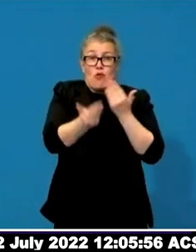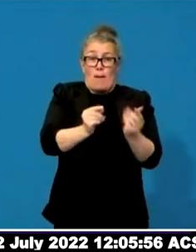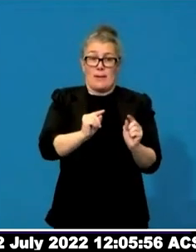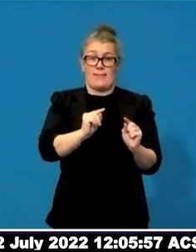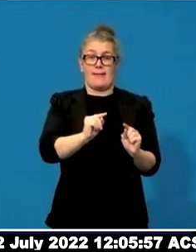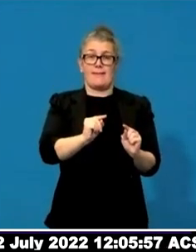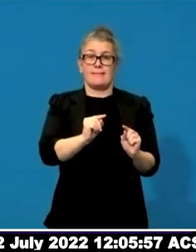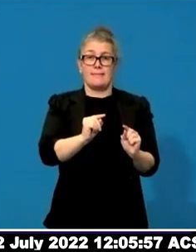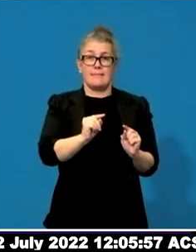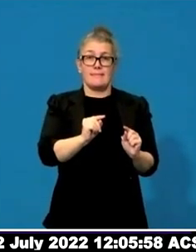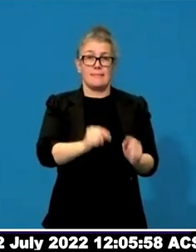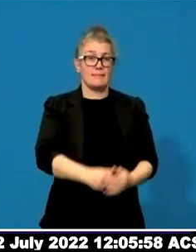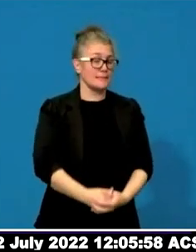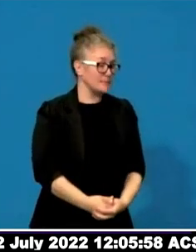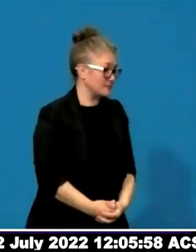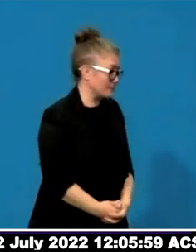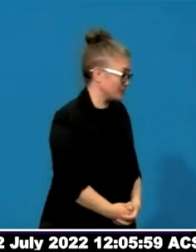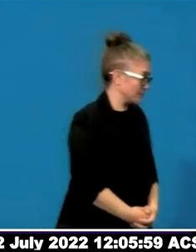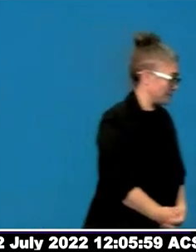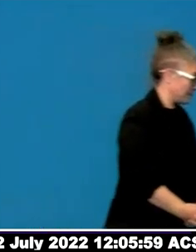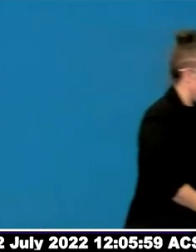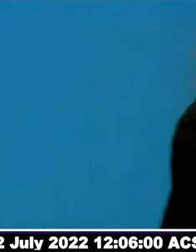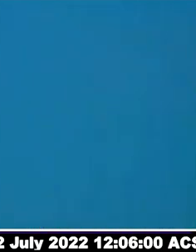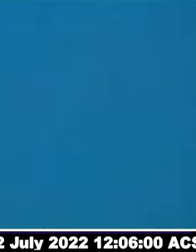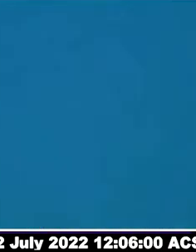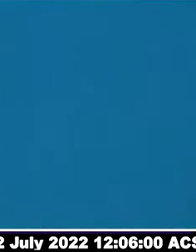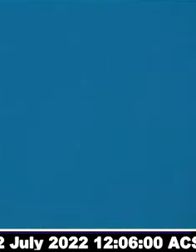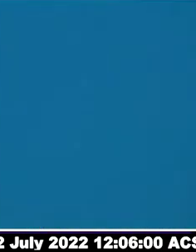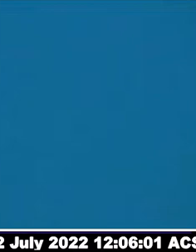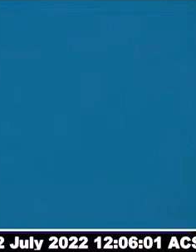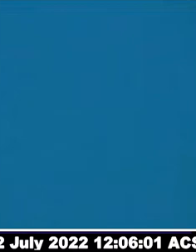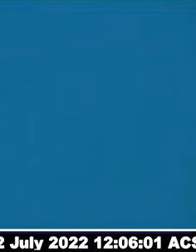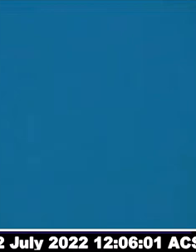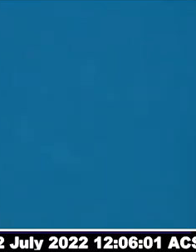Would you like to see the pricing guide contain a specific section dealing with,